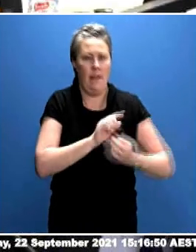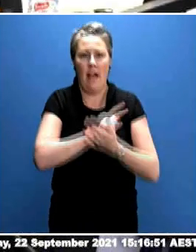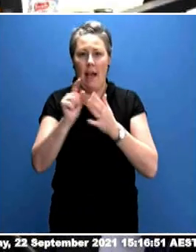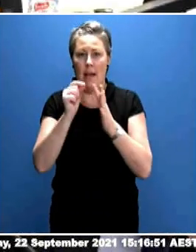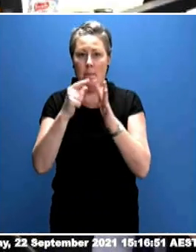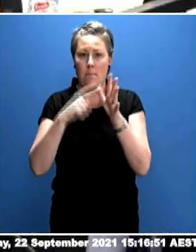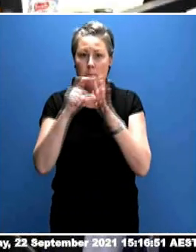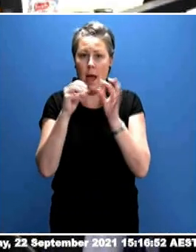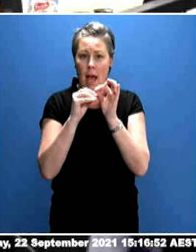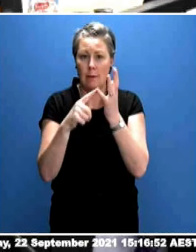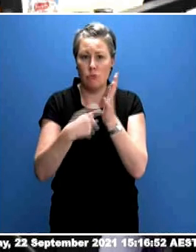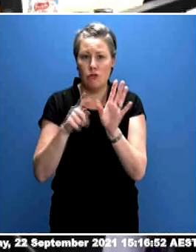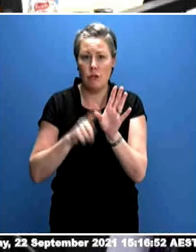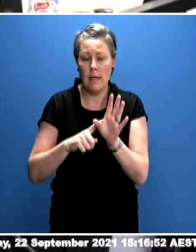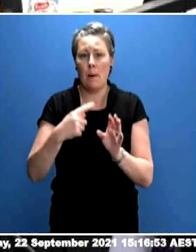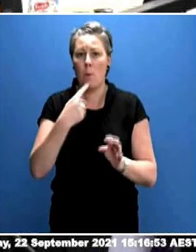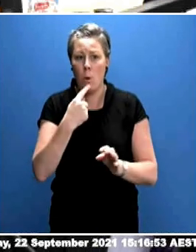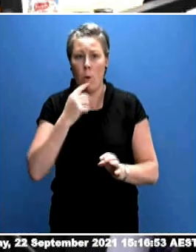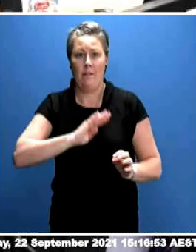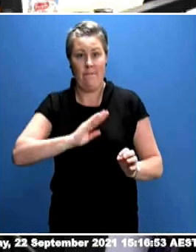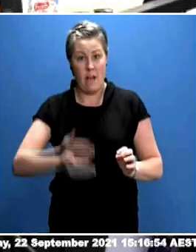Farm School, and you note: